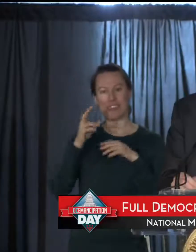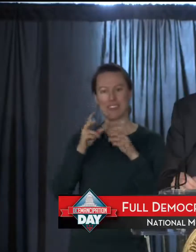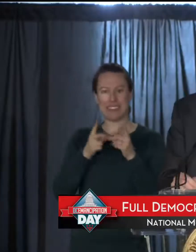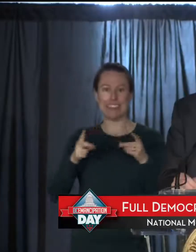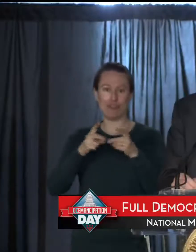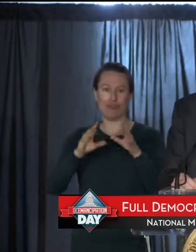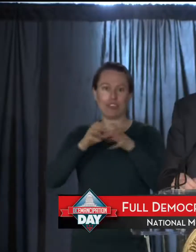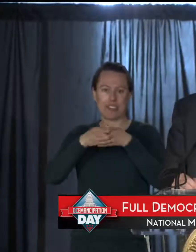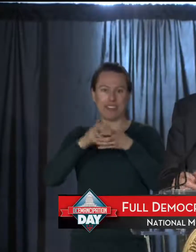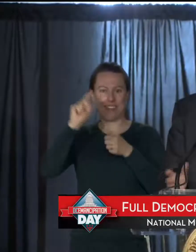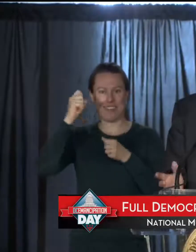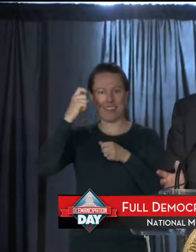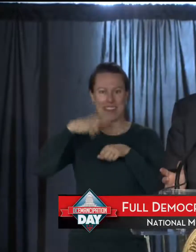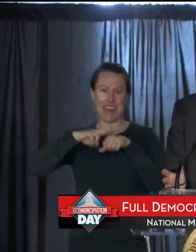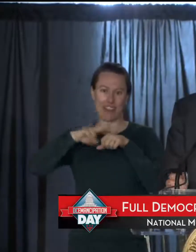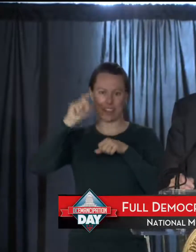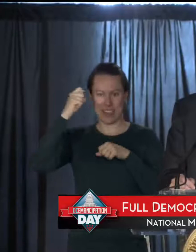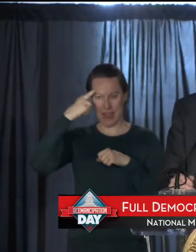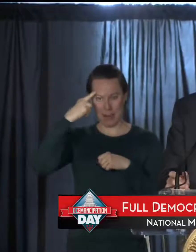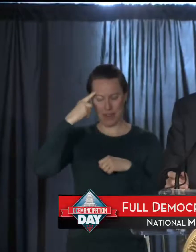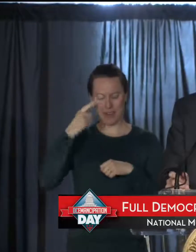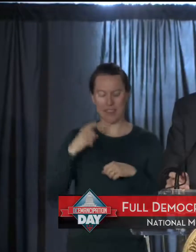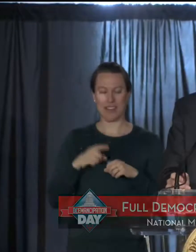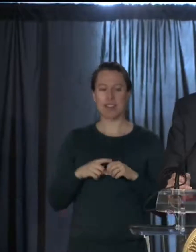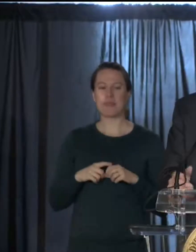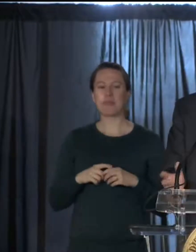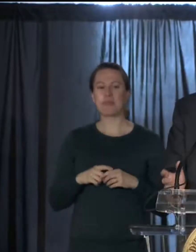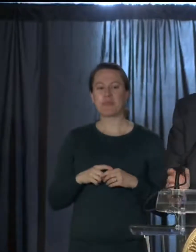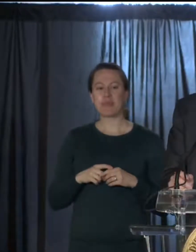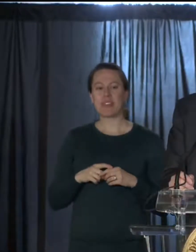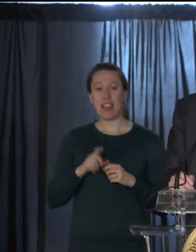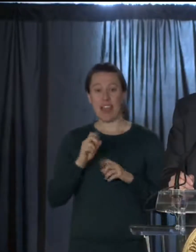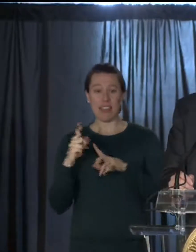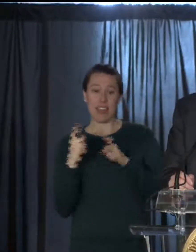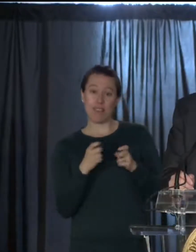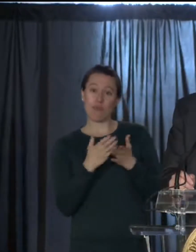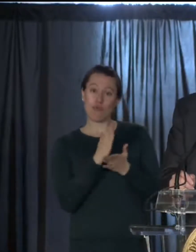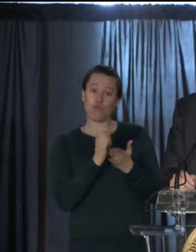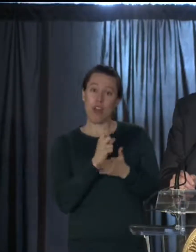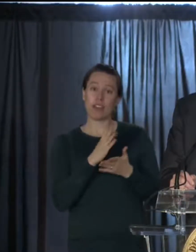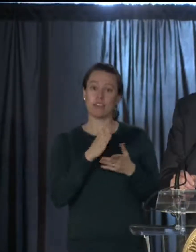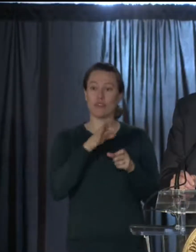CITIZENS OF THE NATIONAL CAPITAL THE RIGHT TO VOTE FOR FOLKS IN